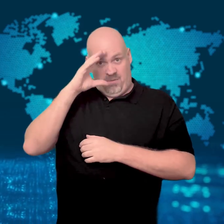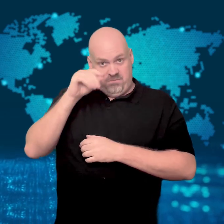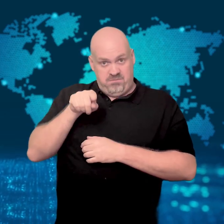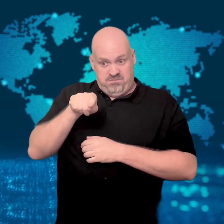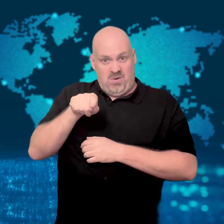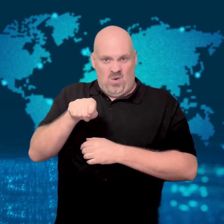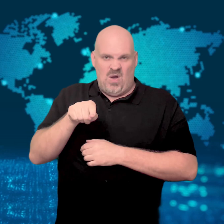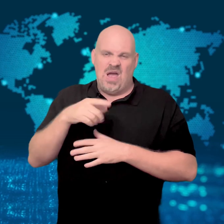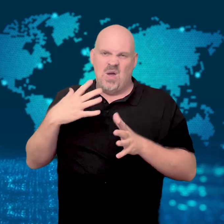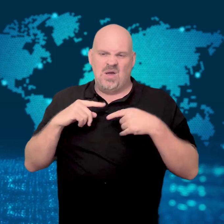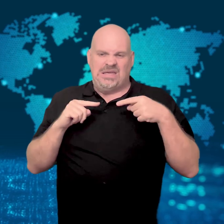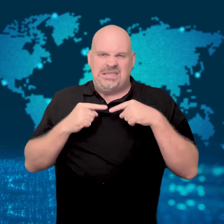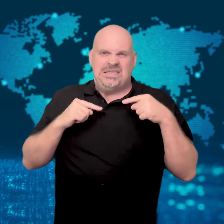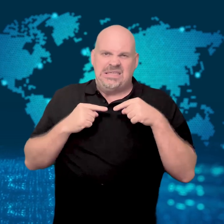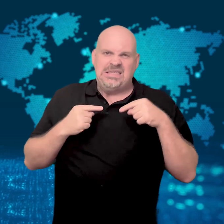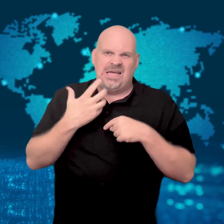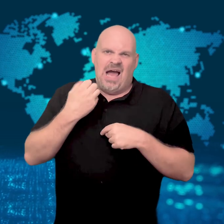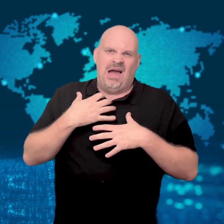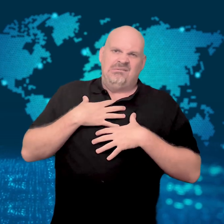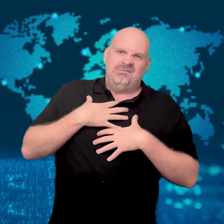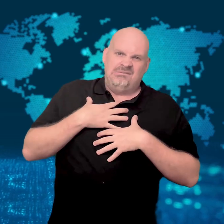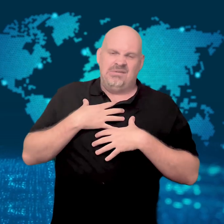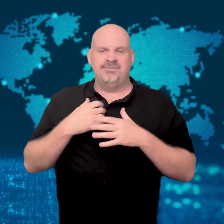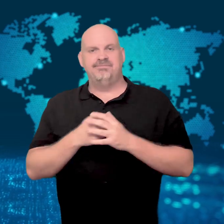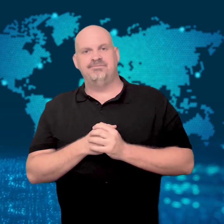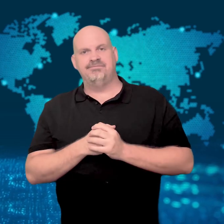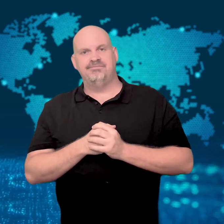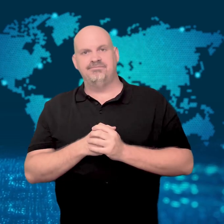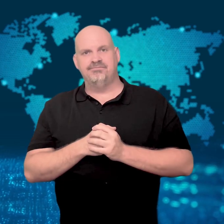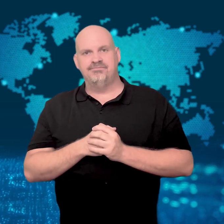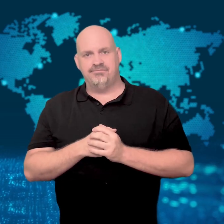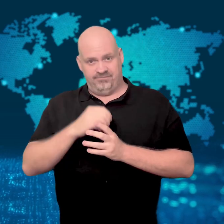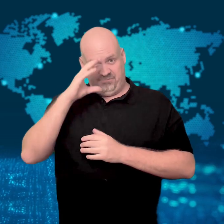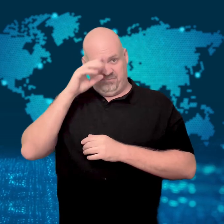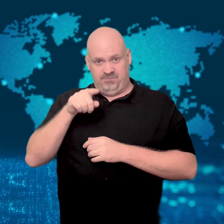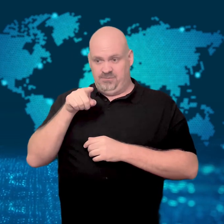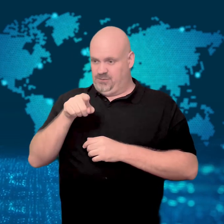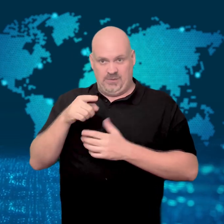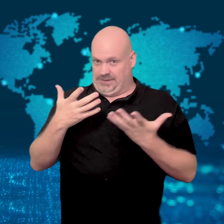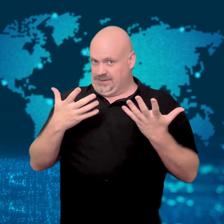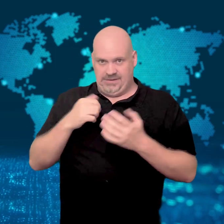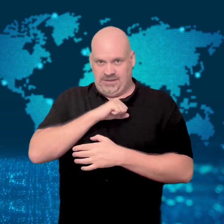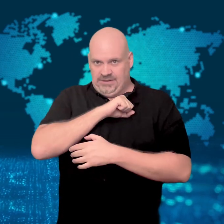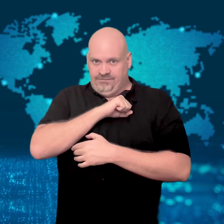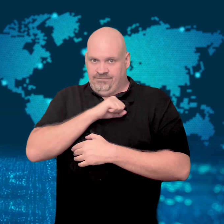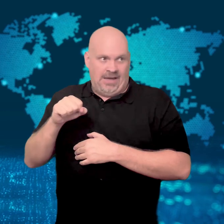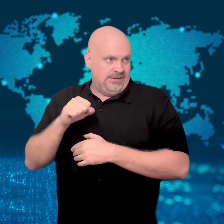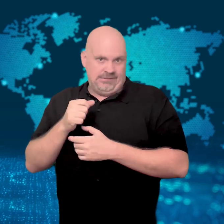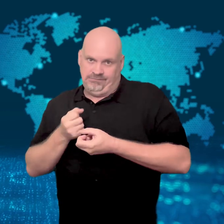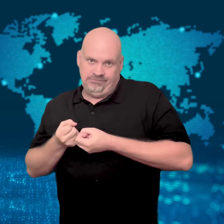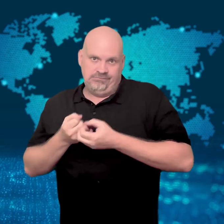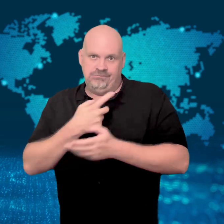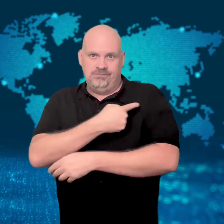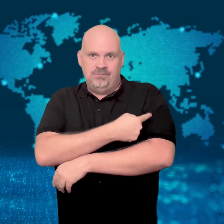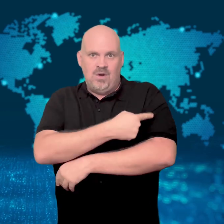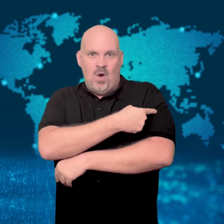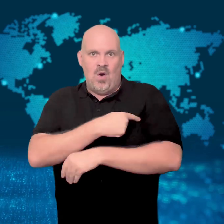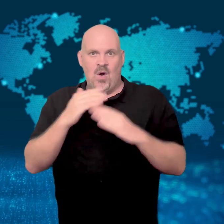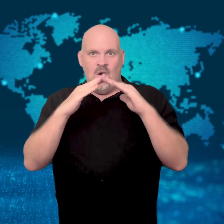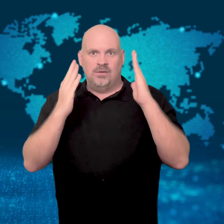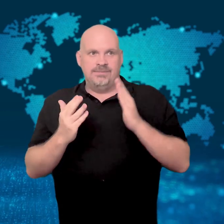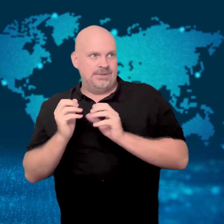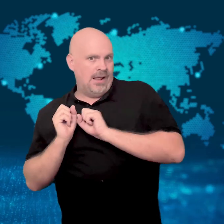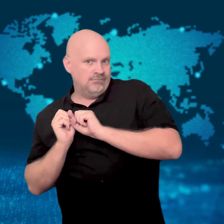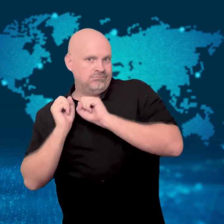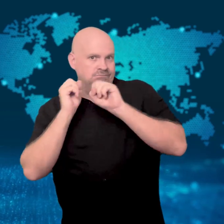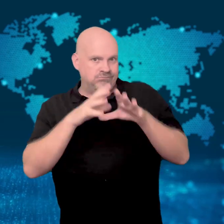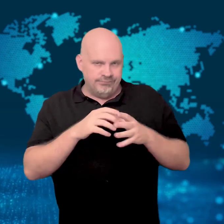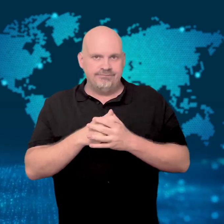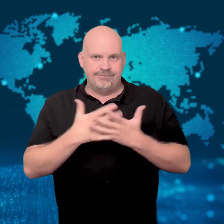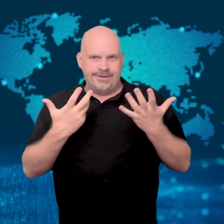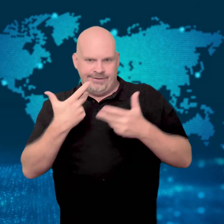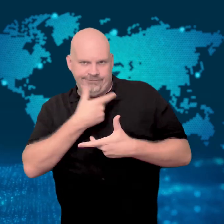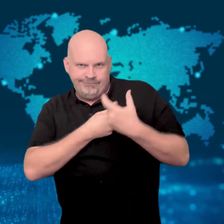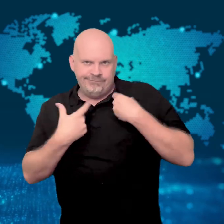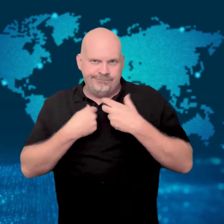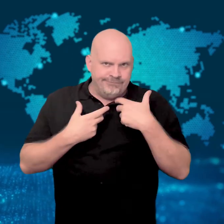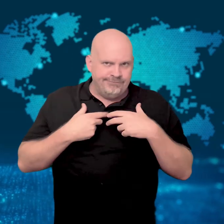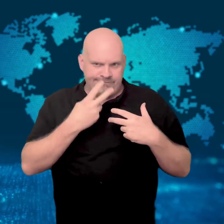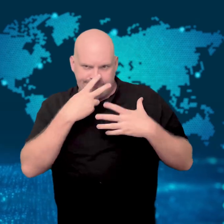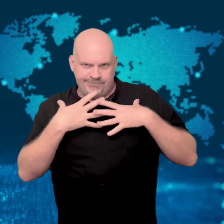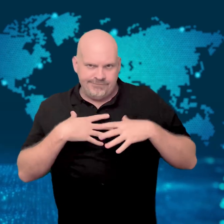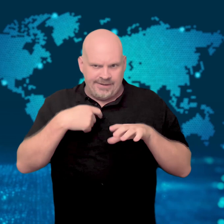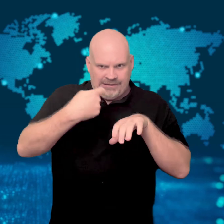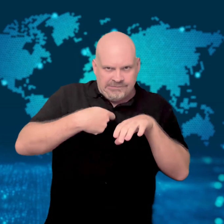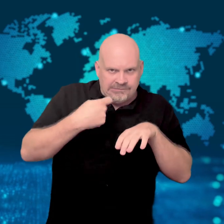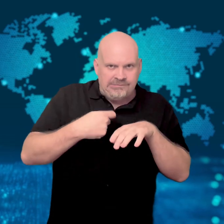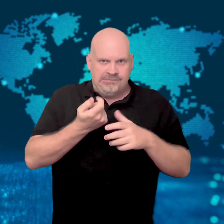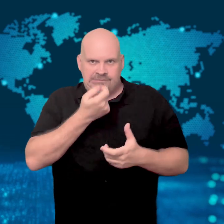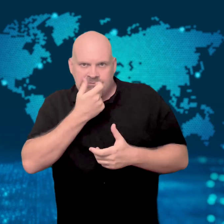The boy was rushed to a nearby hospital for treatment.